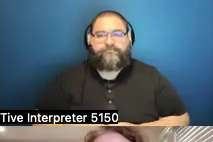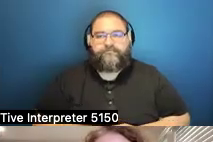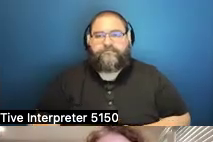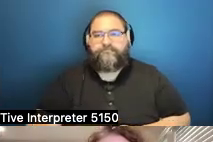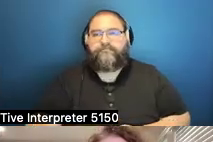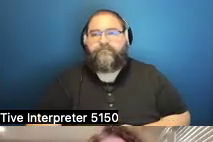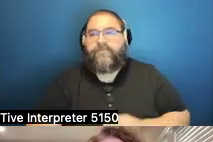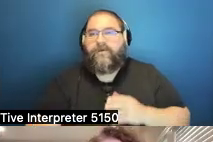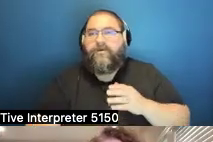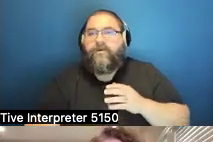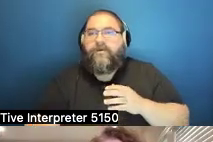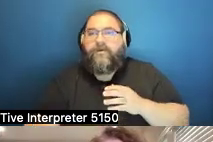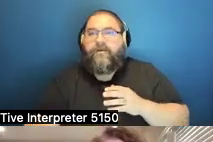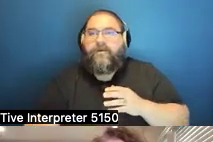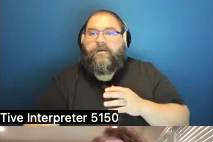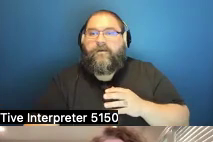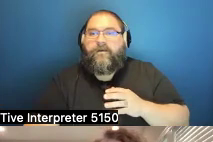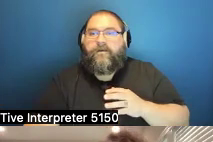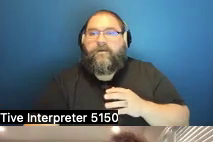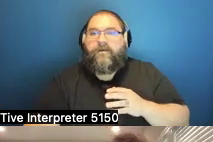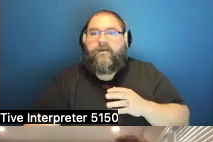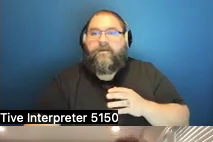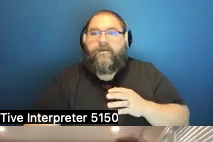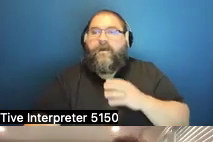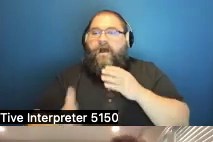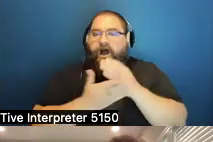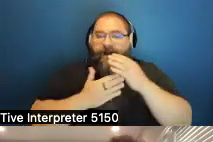19:31:11 Alright! Hi everyone! 19:31:13 Thank you for being here, Kunai.